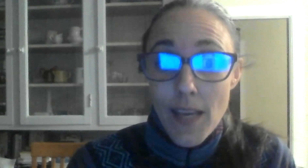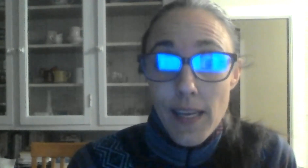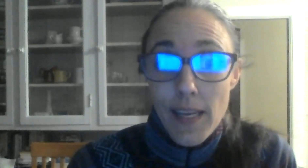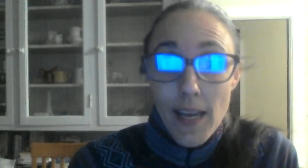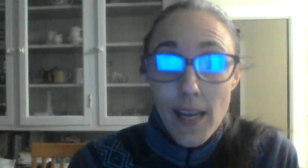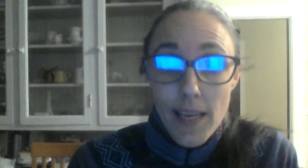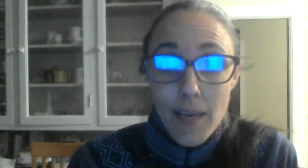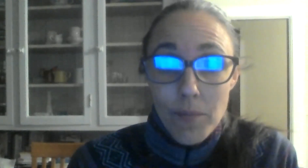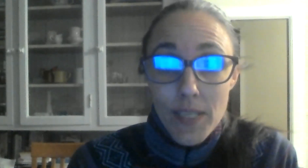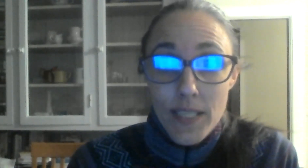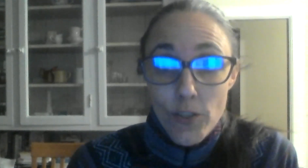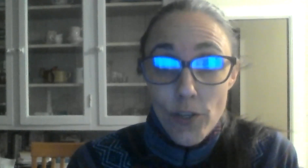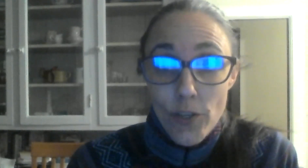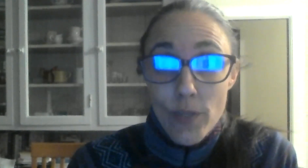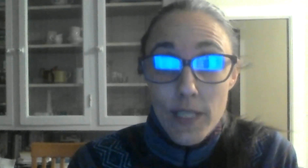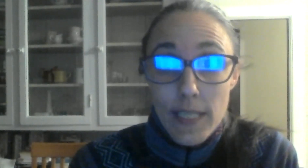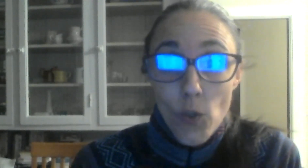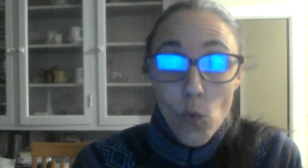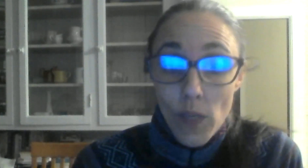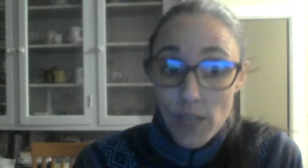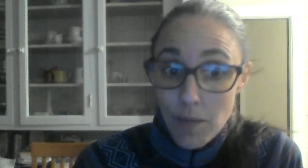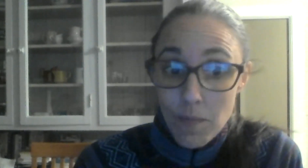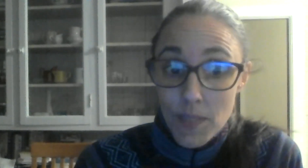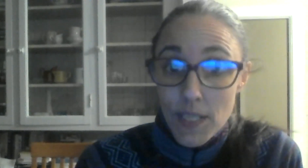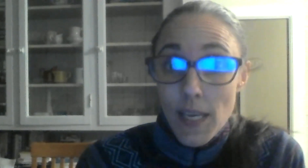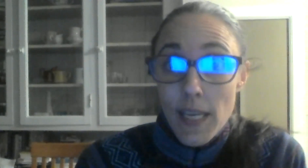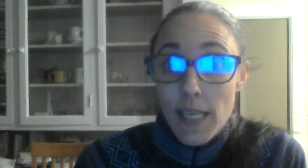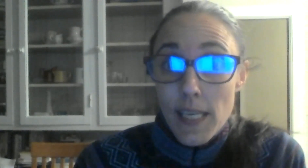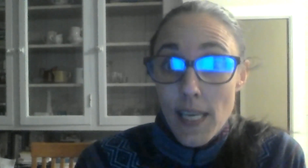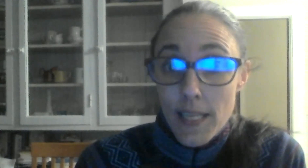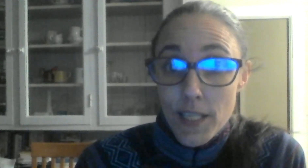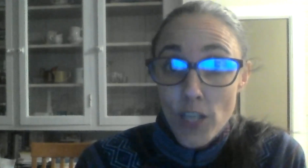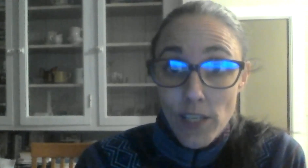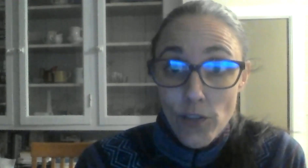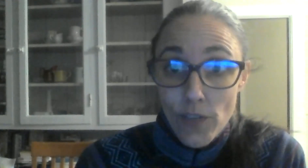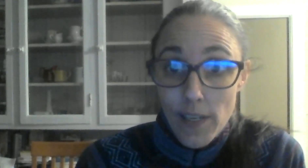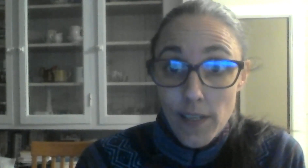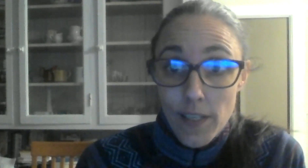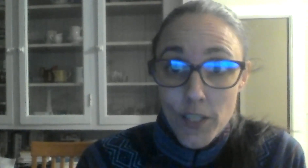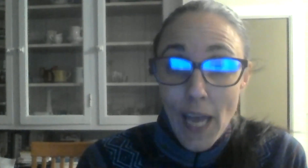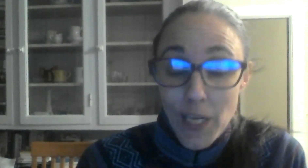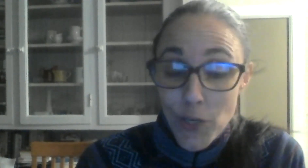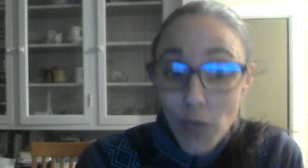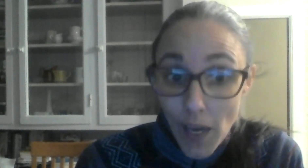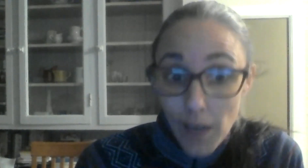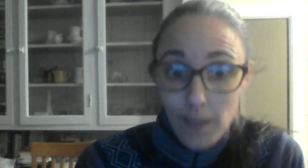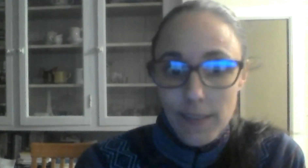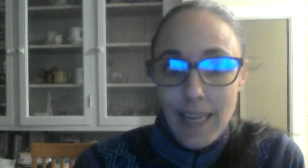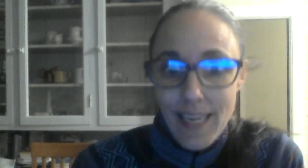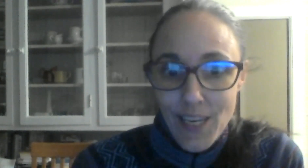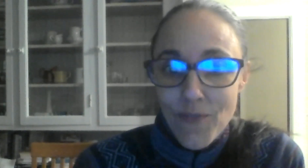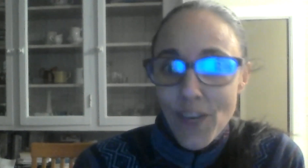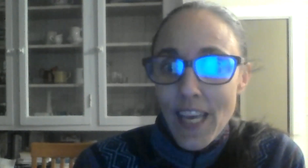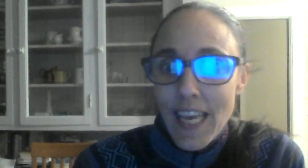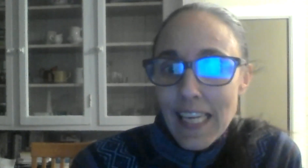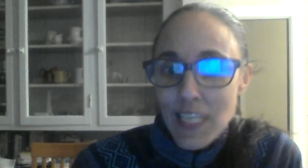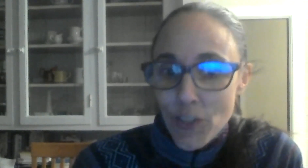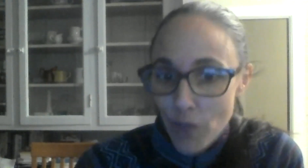and I am pleased to introduce Cecil Williams. He is a Chattanooga native and he serves on